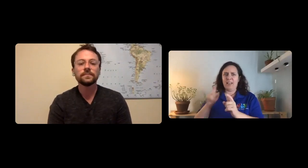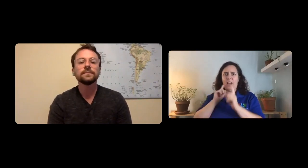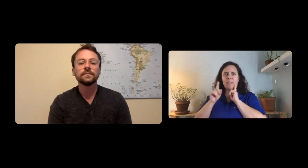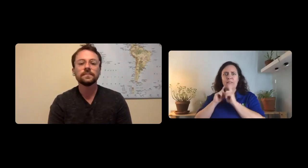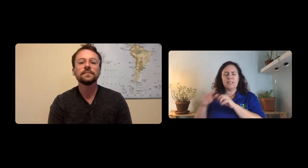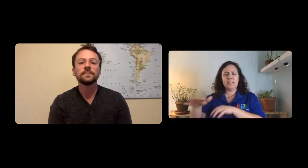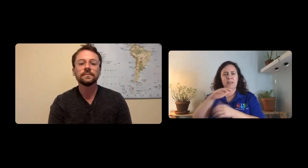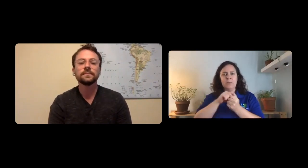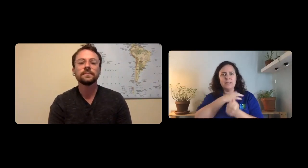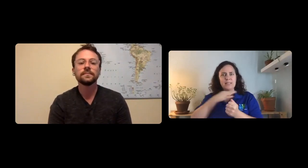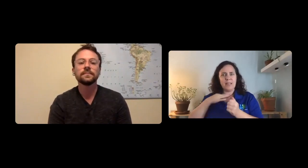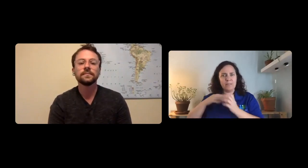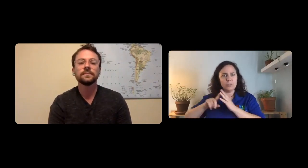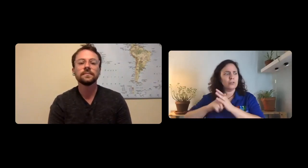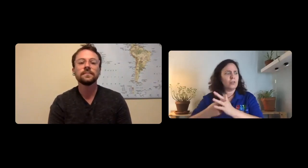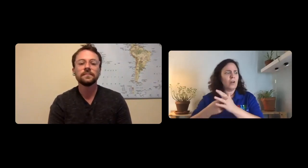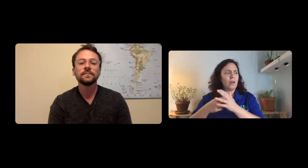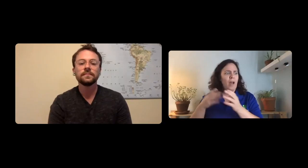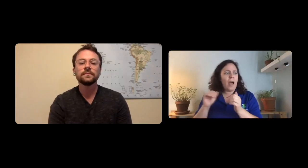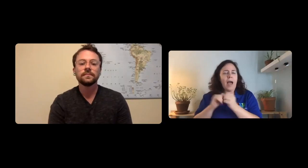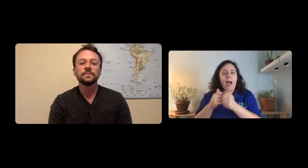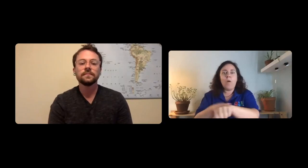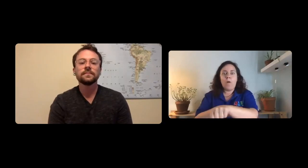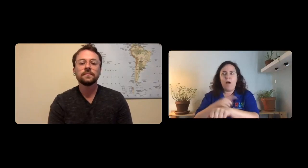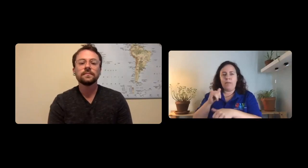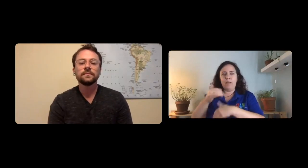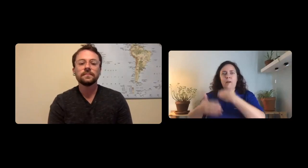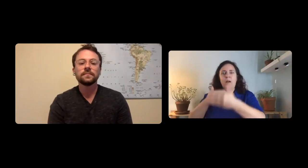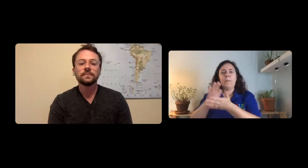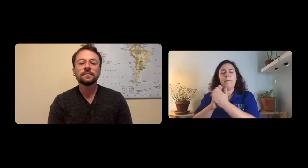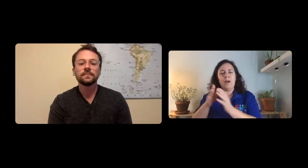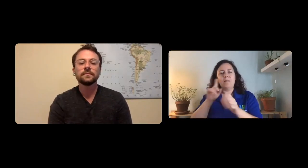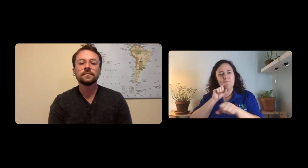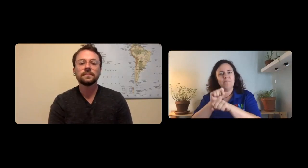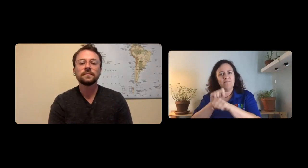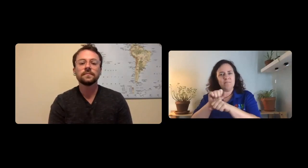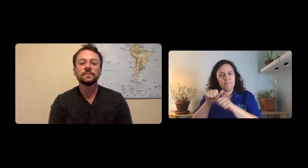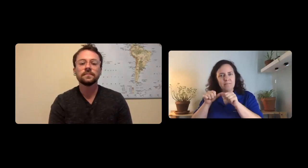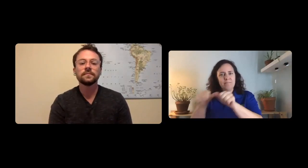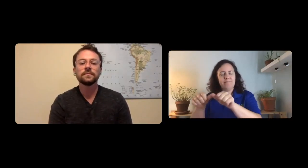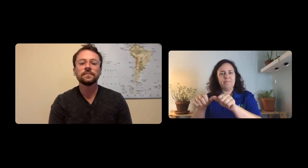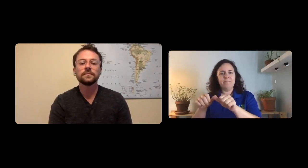Now, you mentioned the Kendall bathrooms and that started several questions.